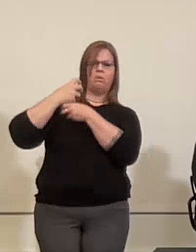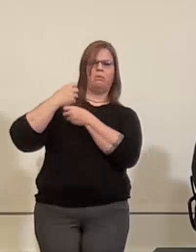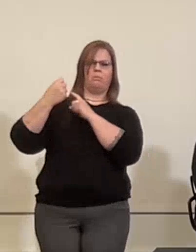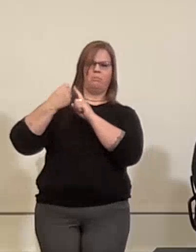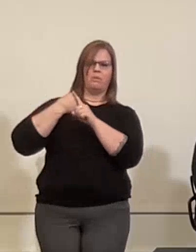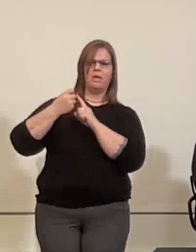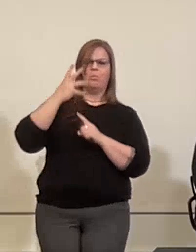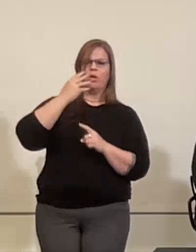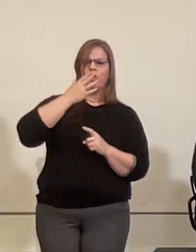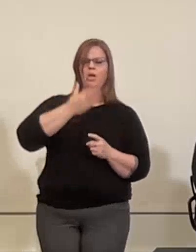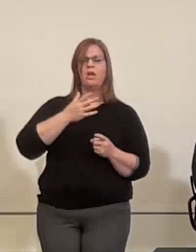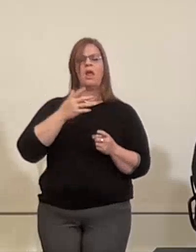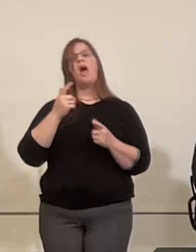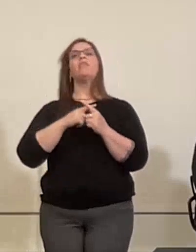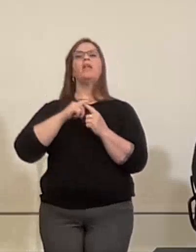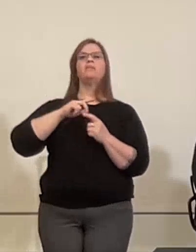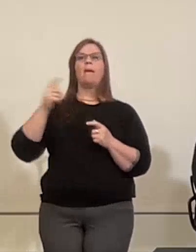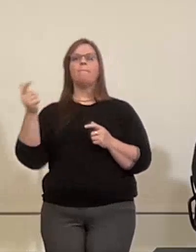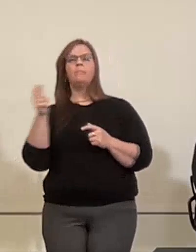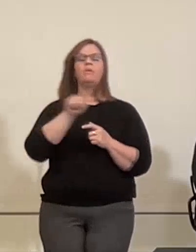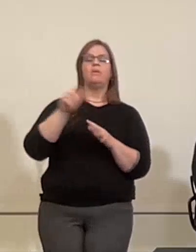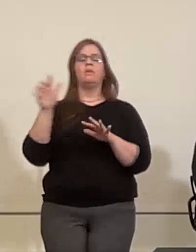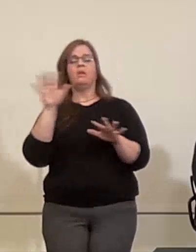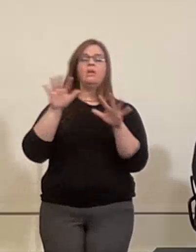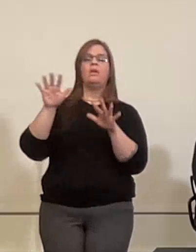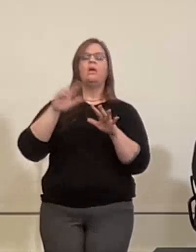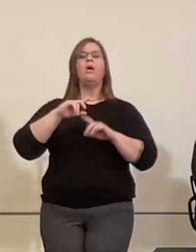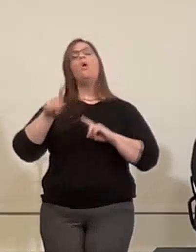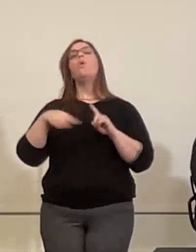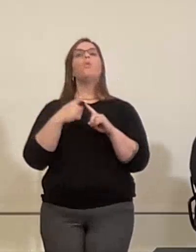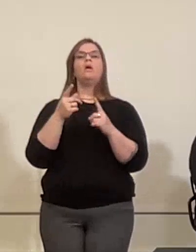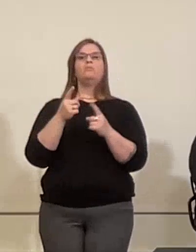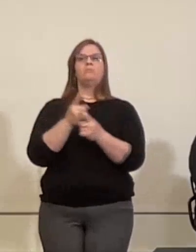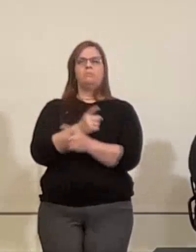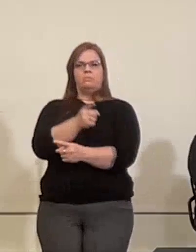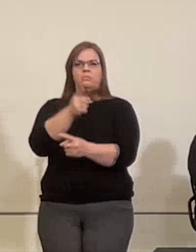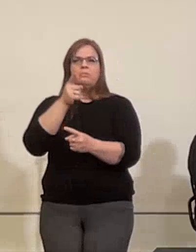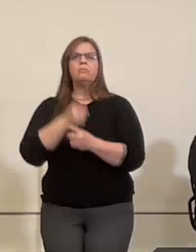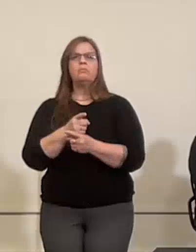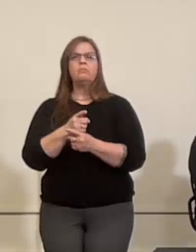But the when we get it right and you know, we do get it right at